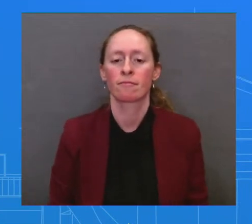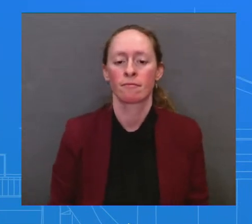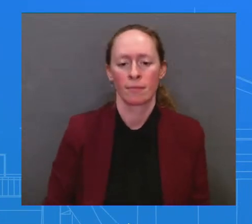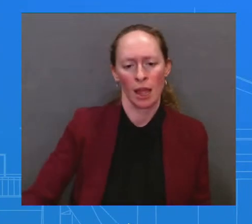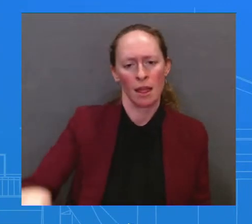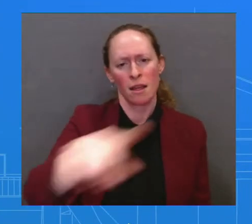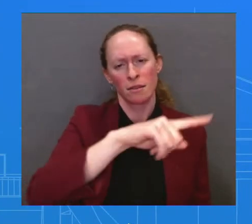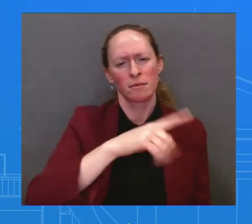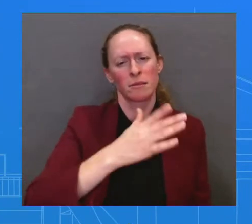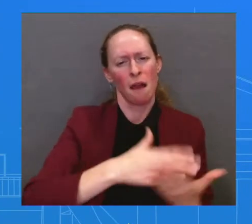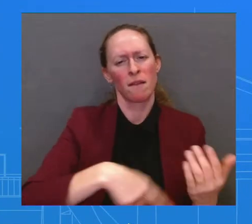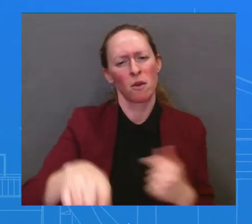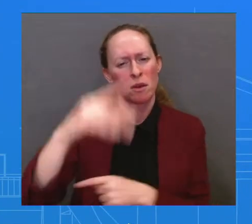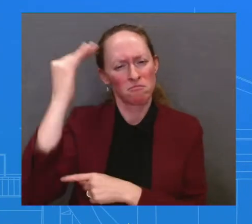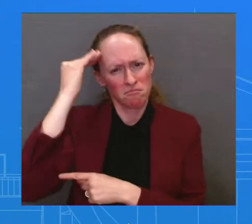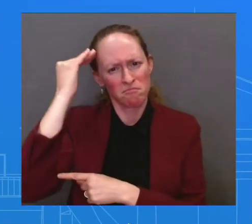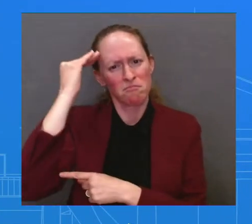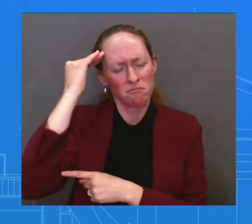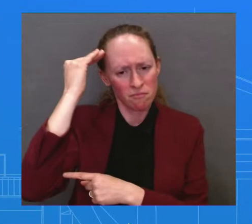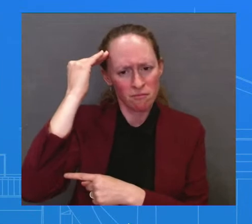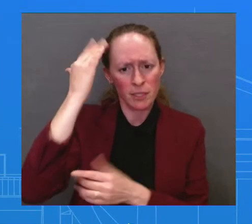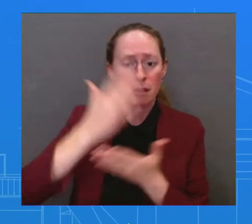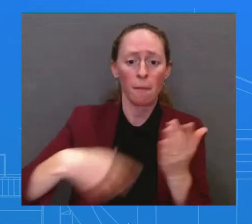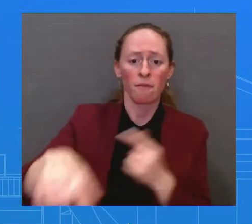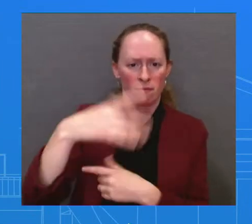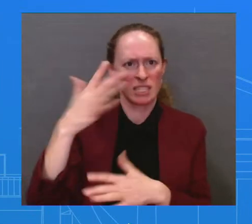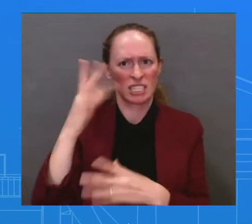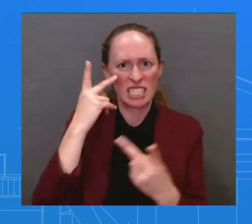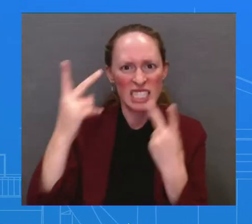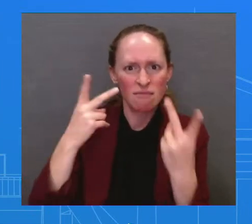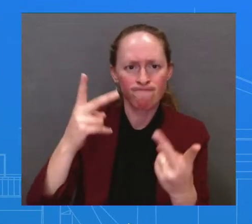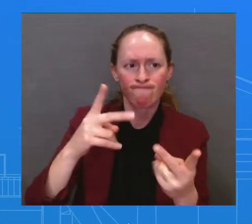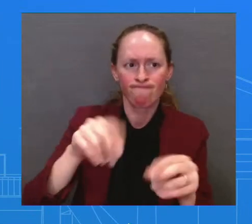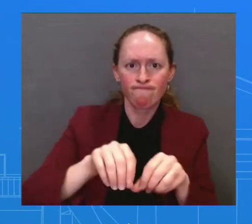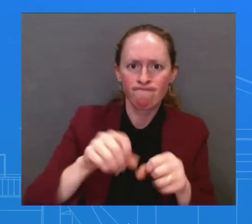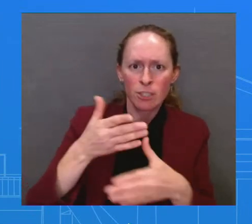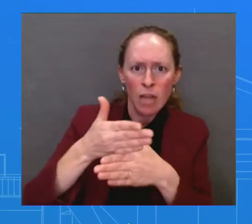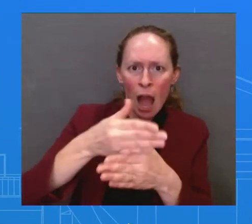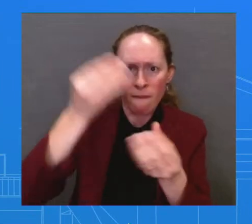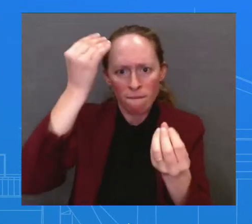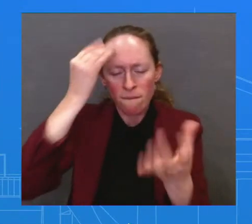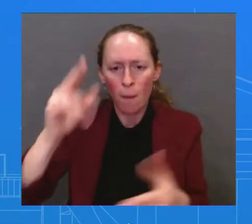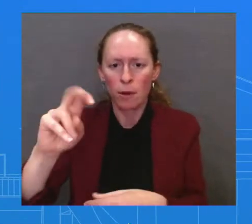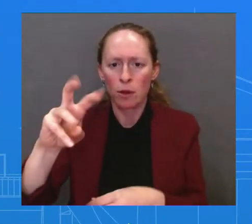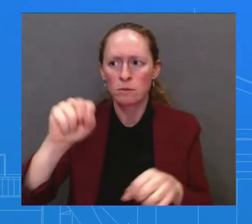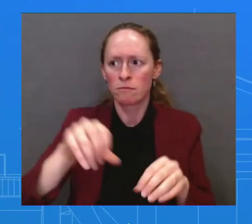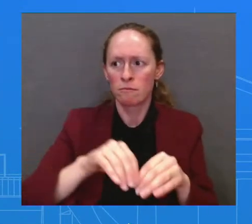This is a president that has taken historic action on an issue, on a system that has been broken for some time.